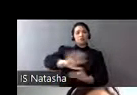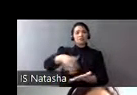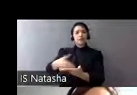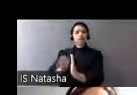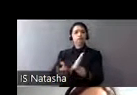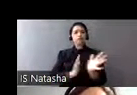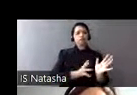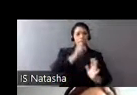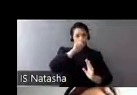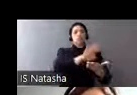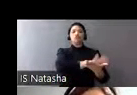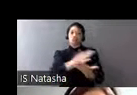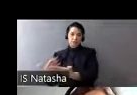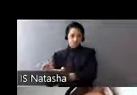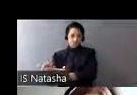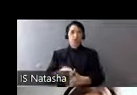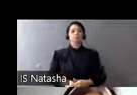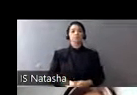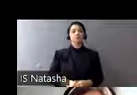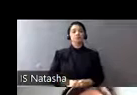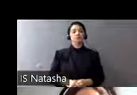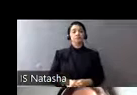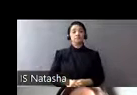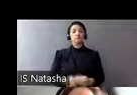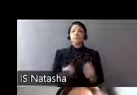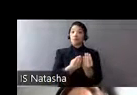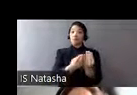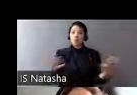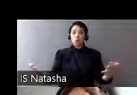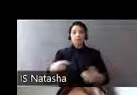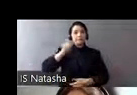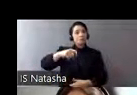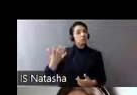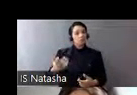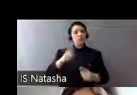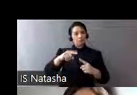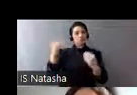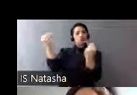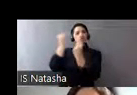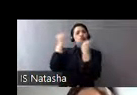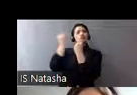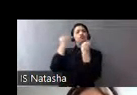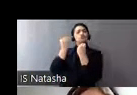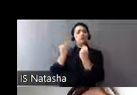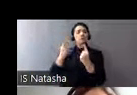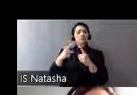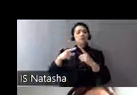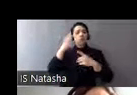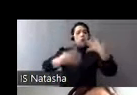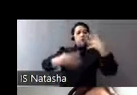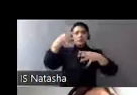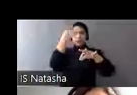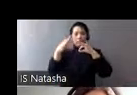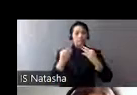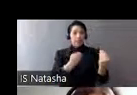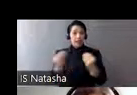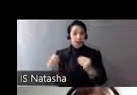So, the most expressed need was training workshop on how to analyze data, followed by disability